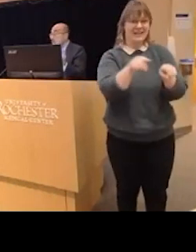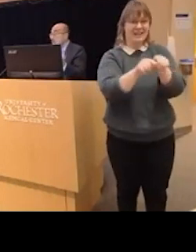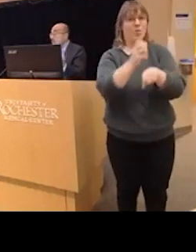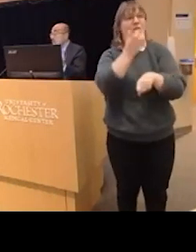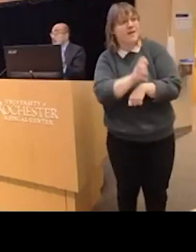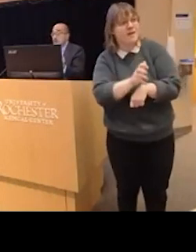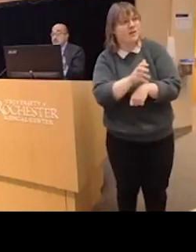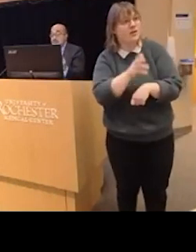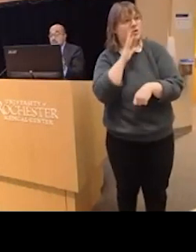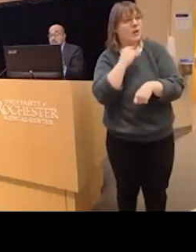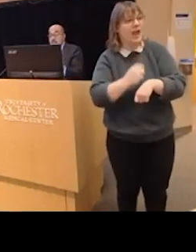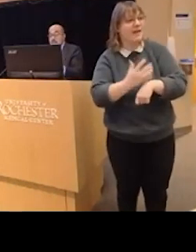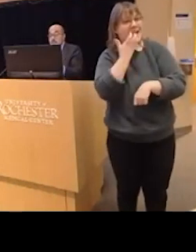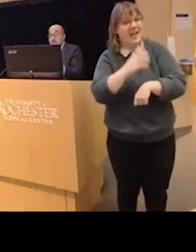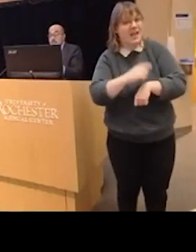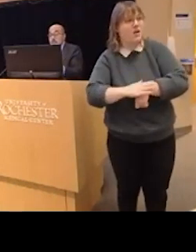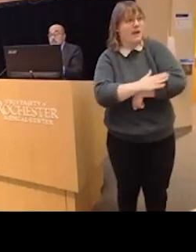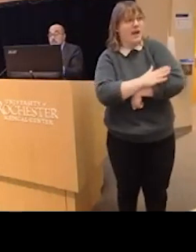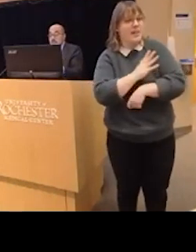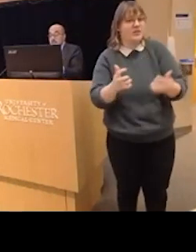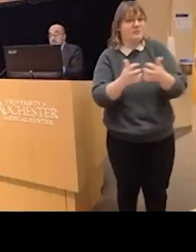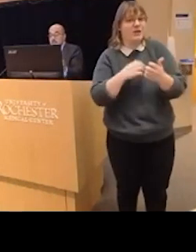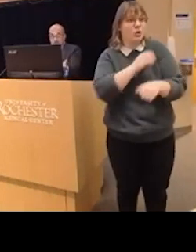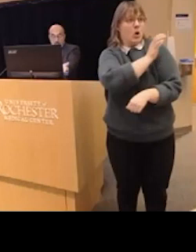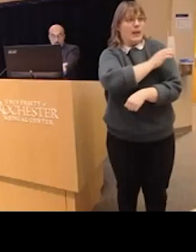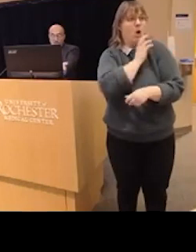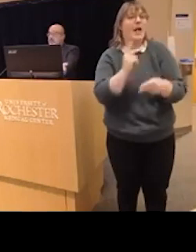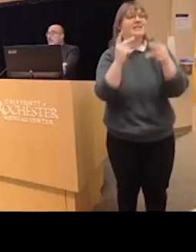transient heat pain that was matched to their clinical exacerbation of pain which is just on